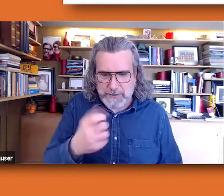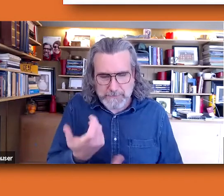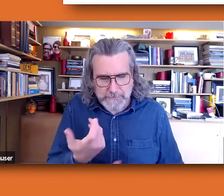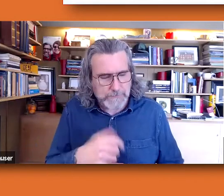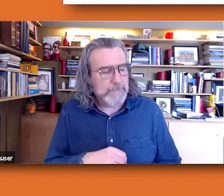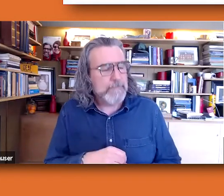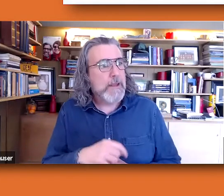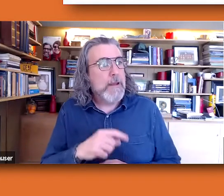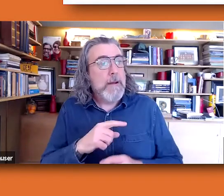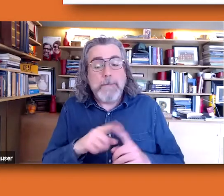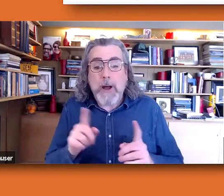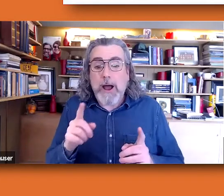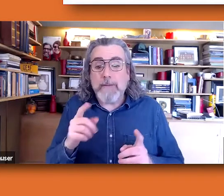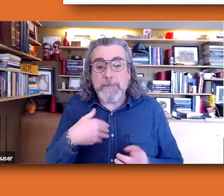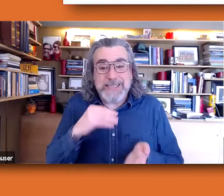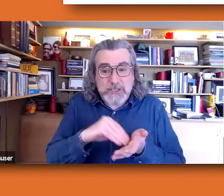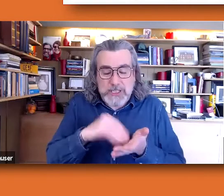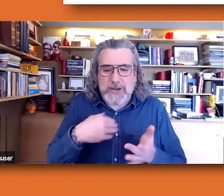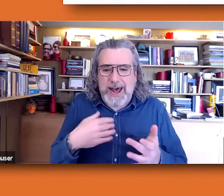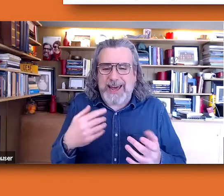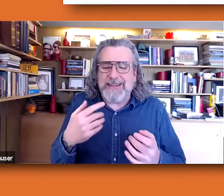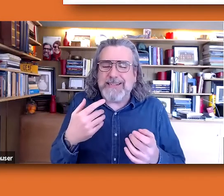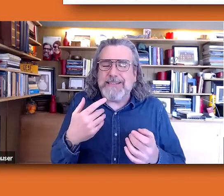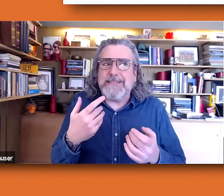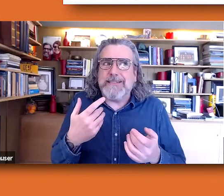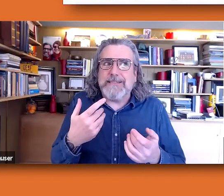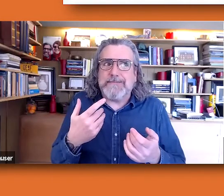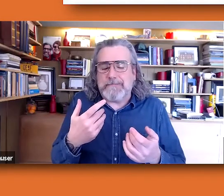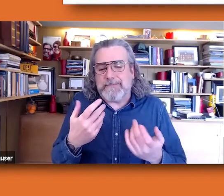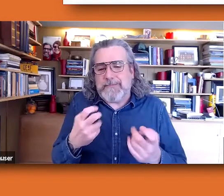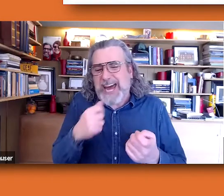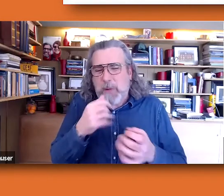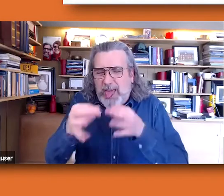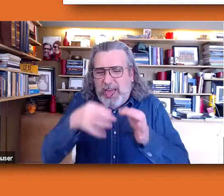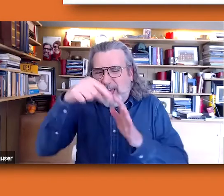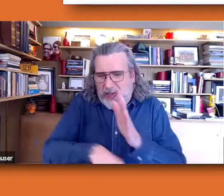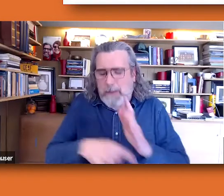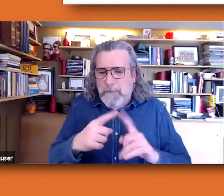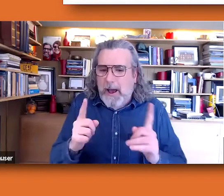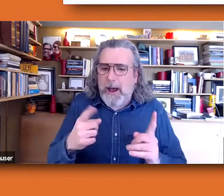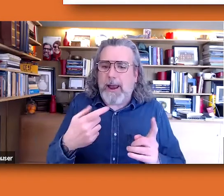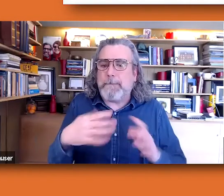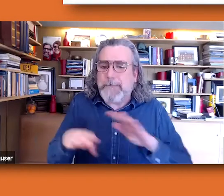just like hearing people do when they read, but in my dissertation-- and I won't go into too much detail here--